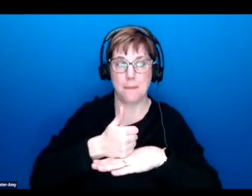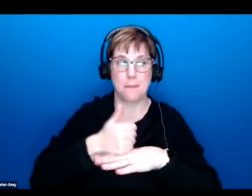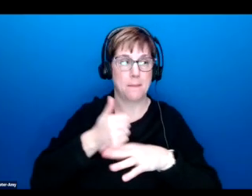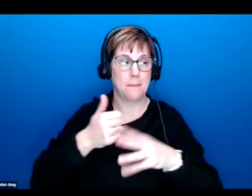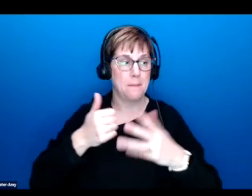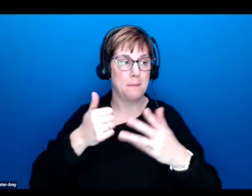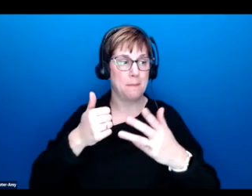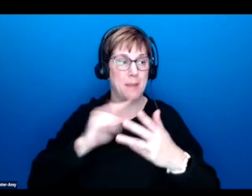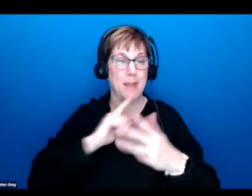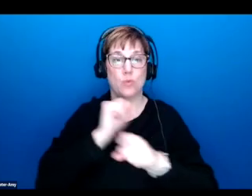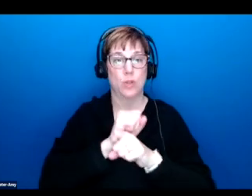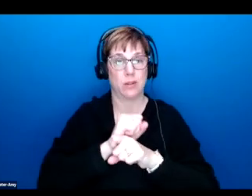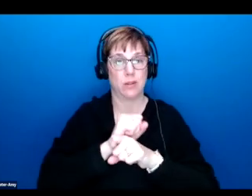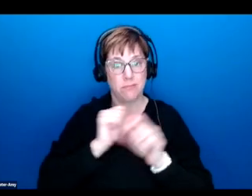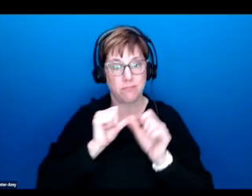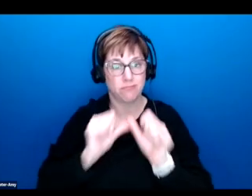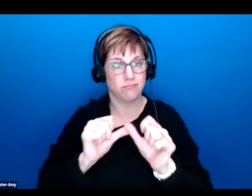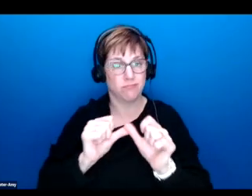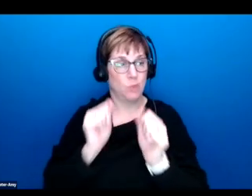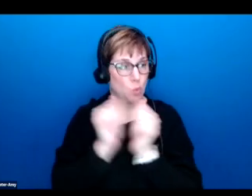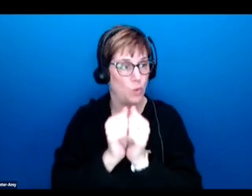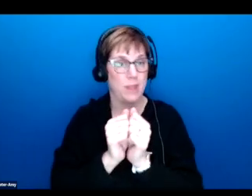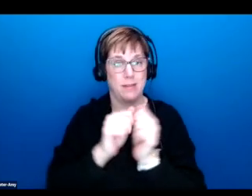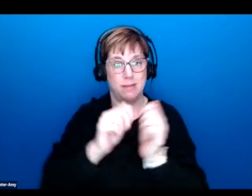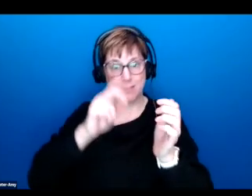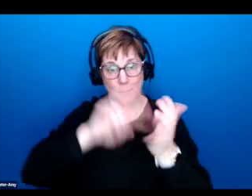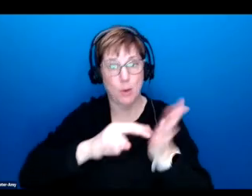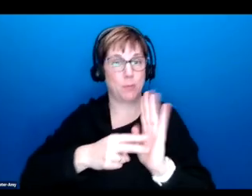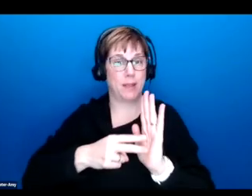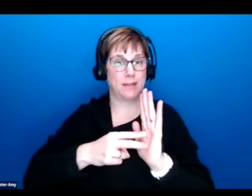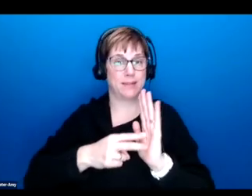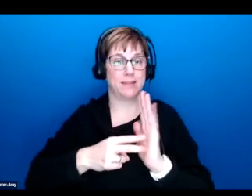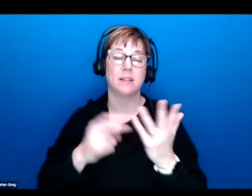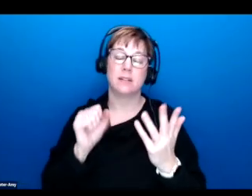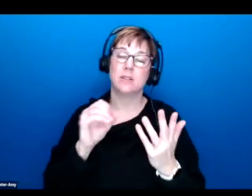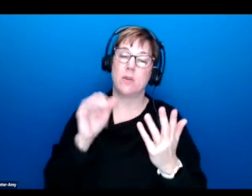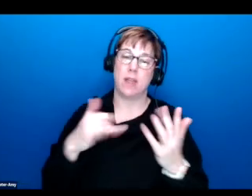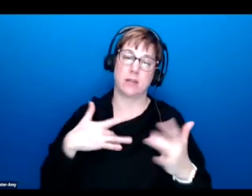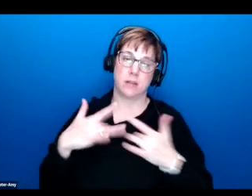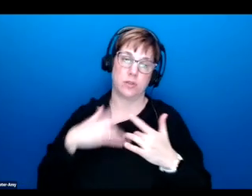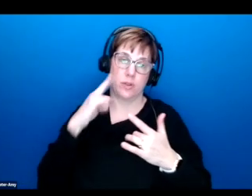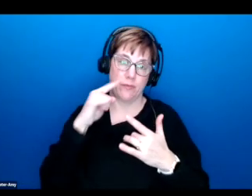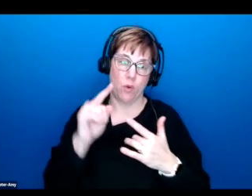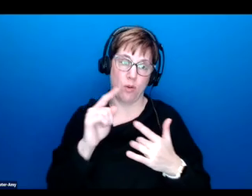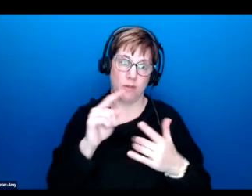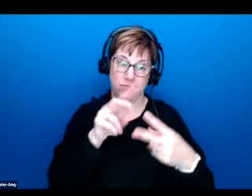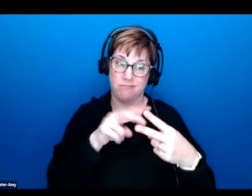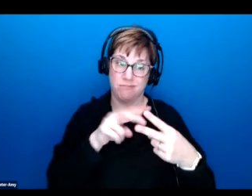and so that is a concern regarding these wins. The other thing that I want to note is